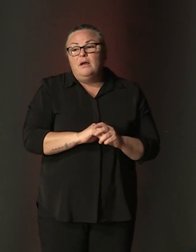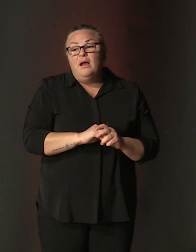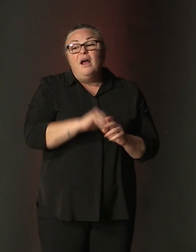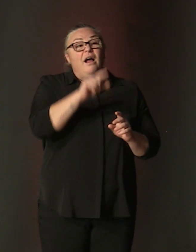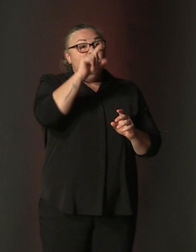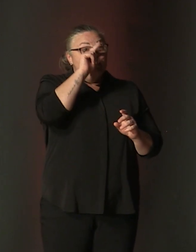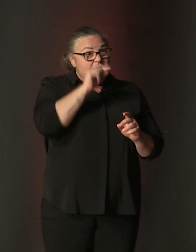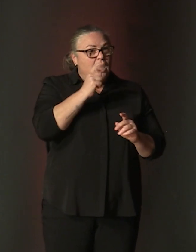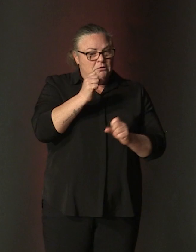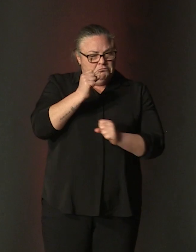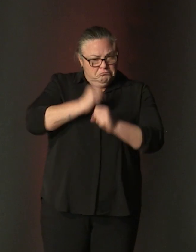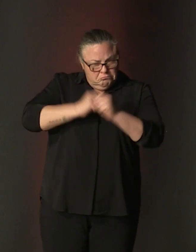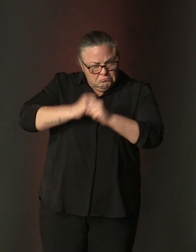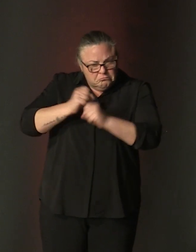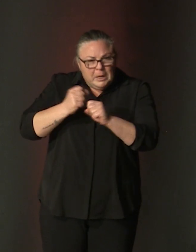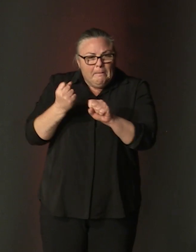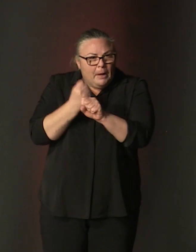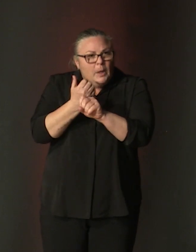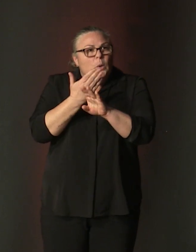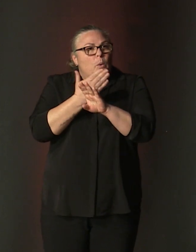to produce high quality recycled plastics.